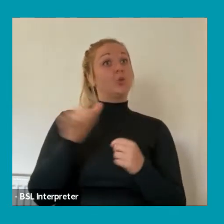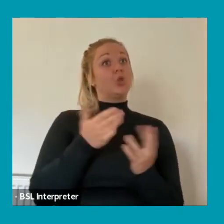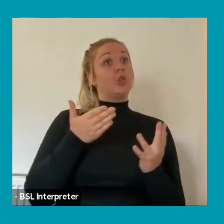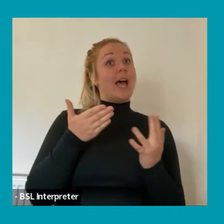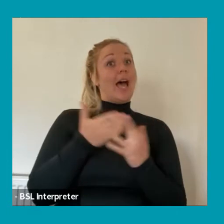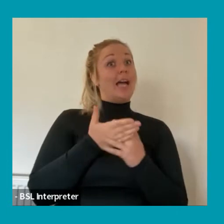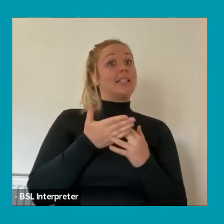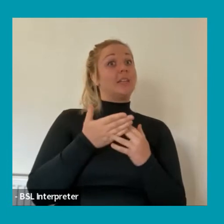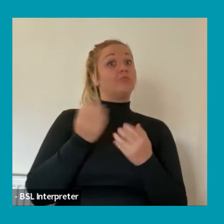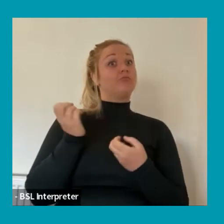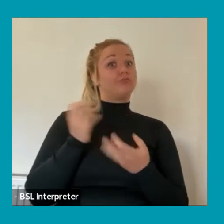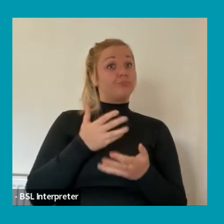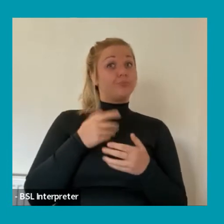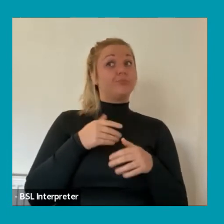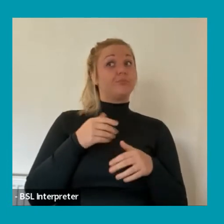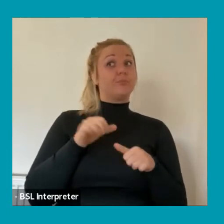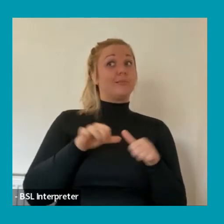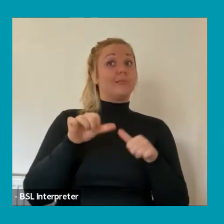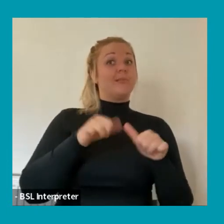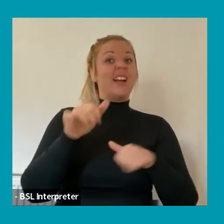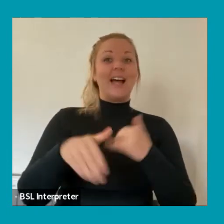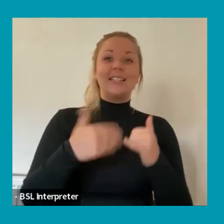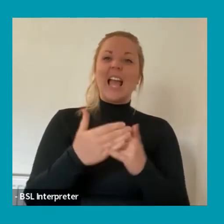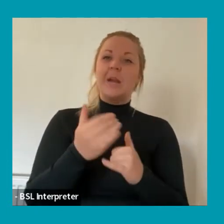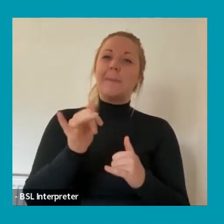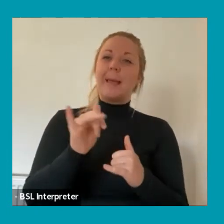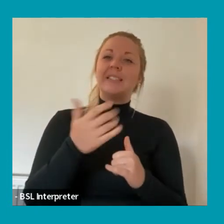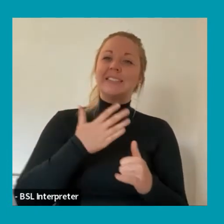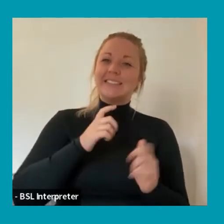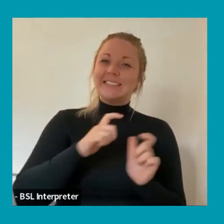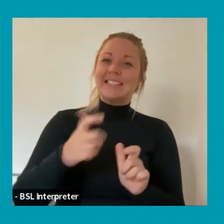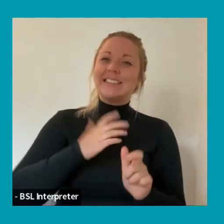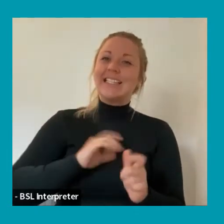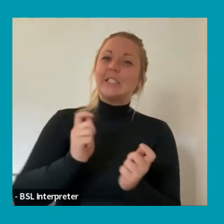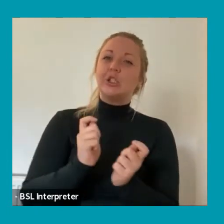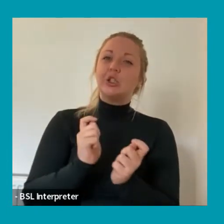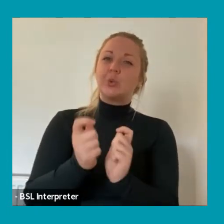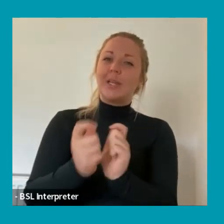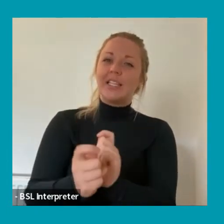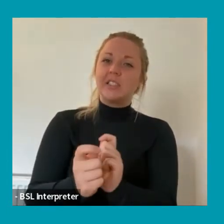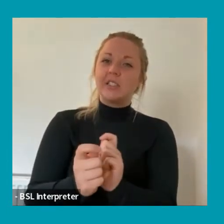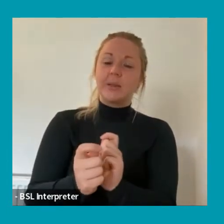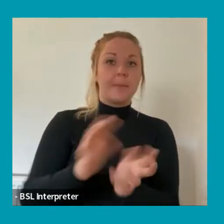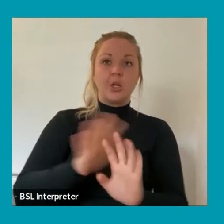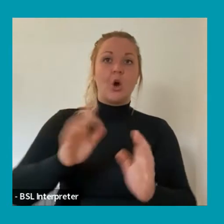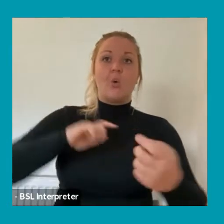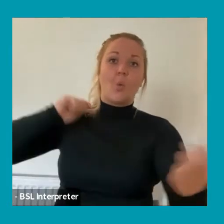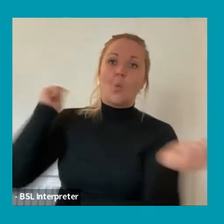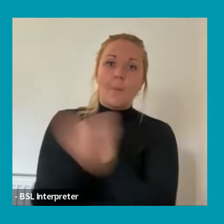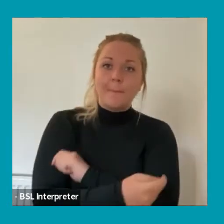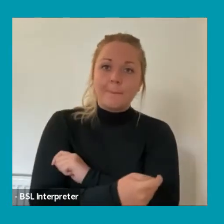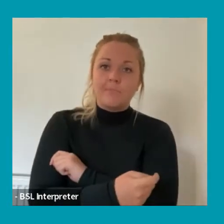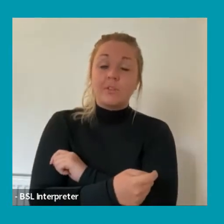It is a waste of everybody's time it. Should be right at the forefront front of any change or review.